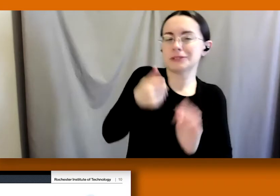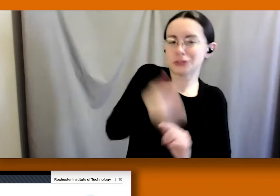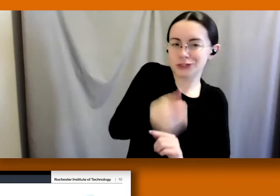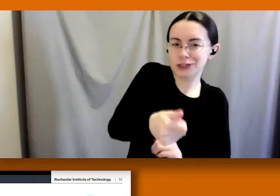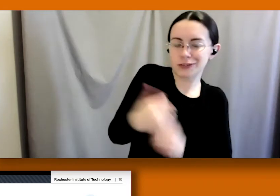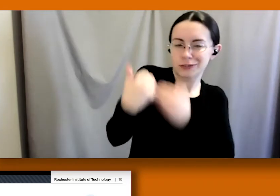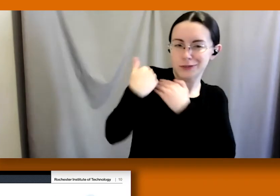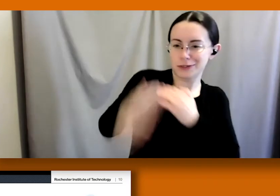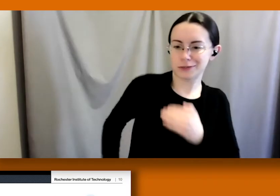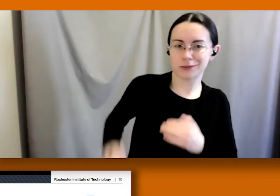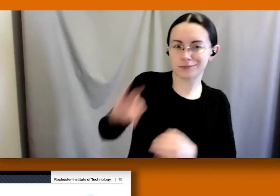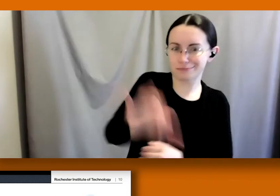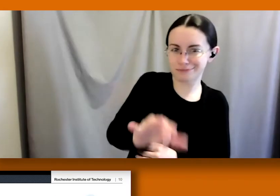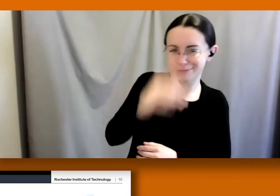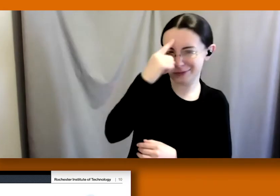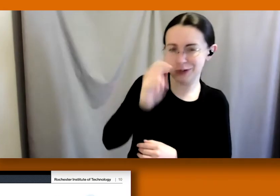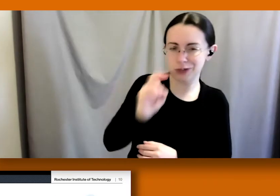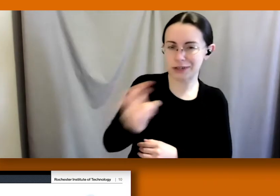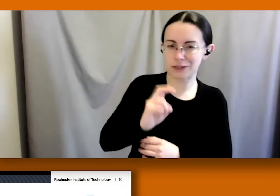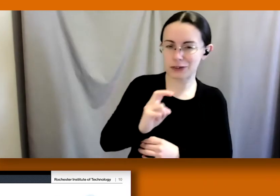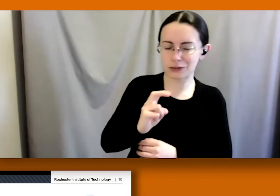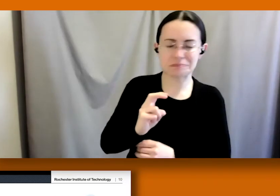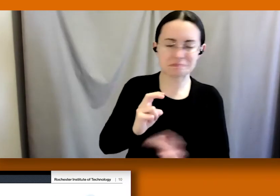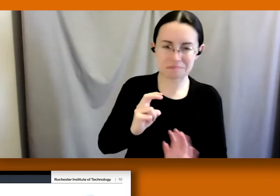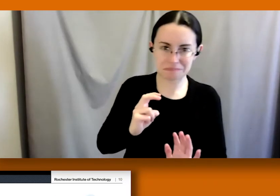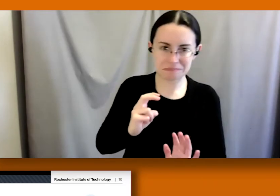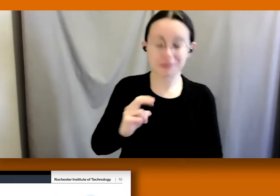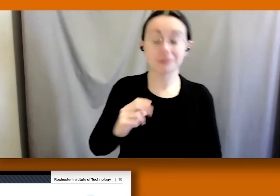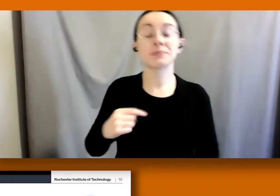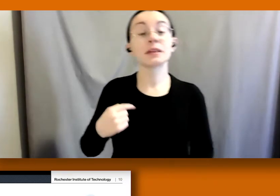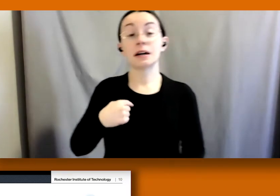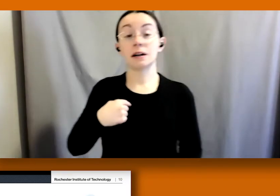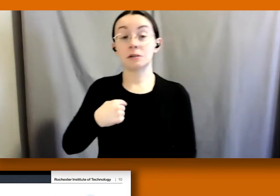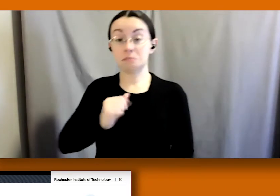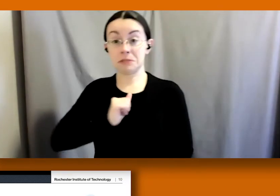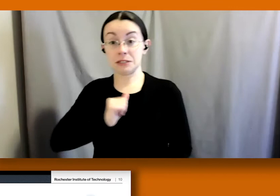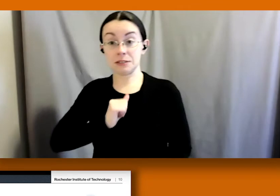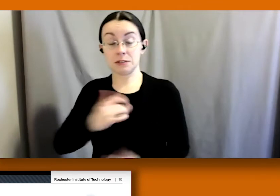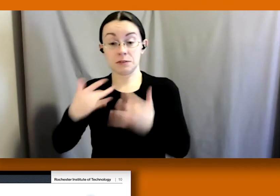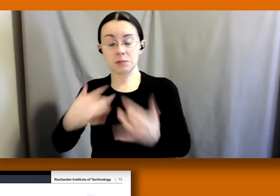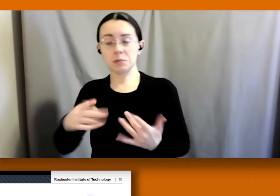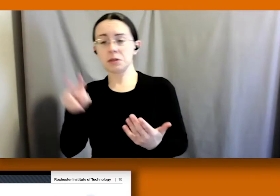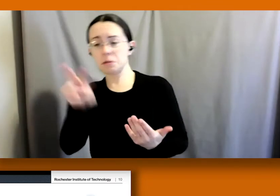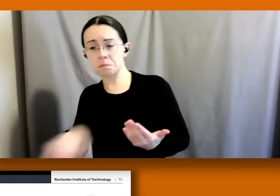I generally take a quick look at travel, um, but I don't question your request